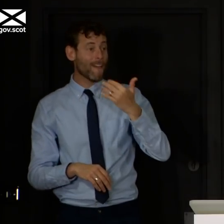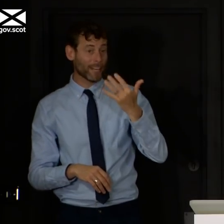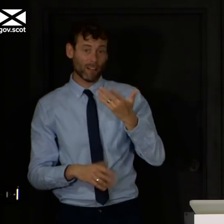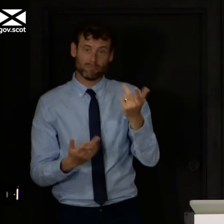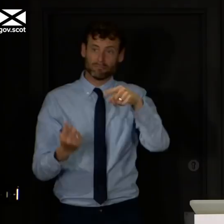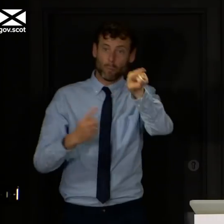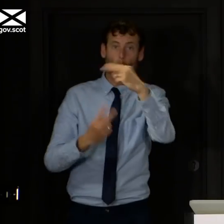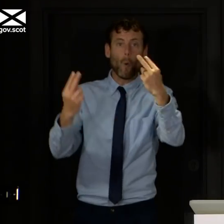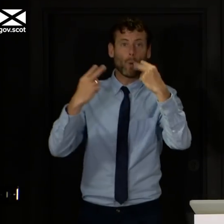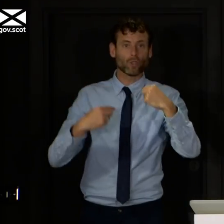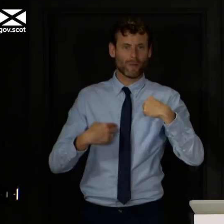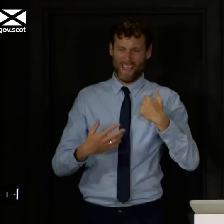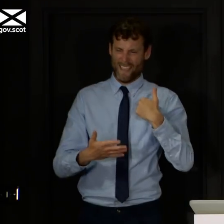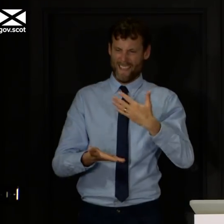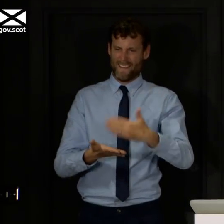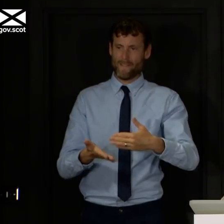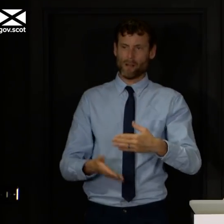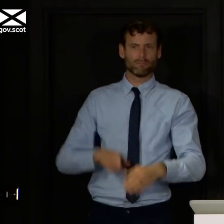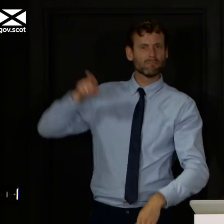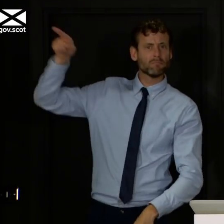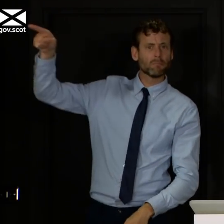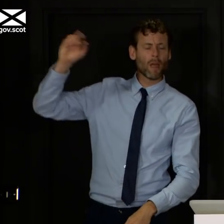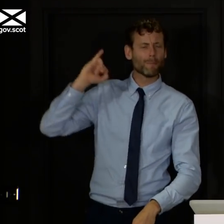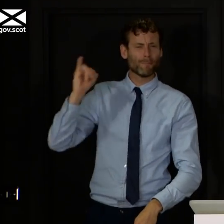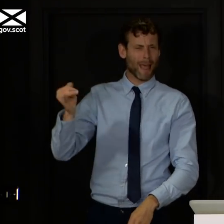will conclude I have never stood here and blamed anybody. Ultimately as First Minister